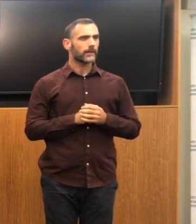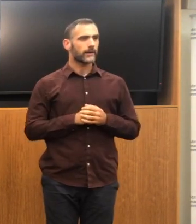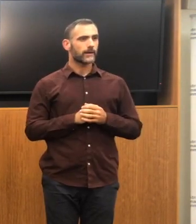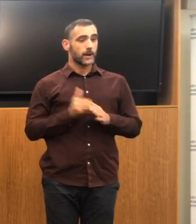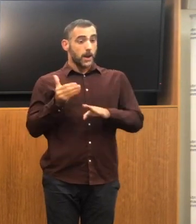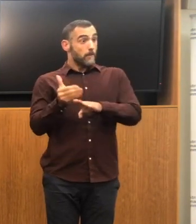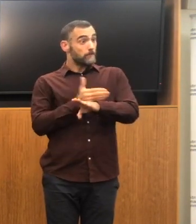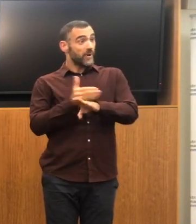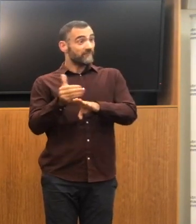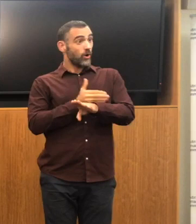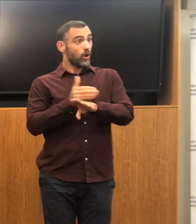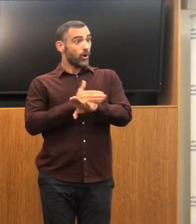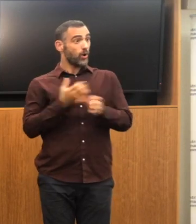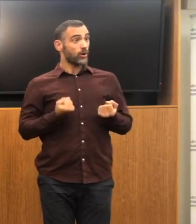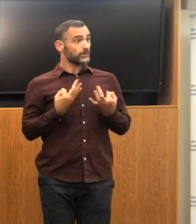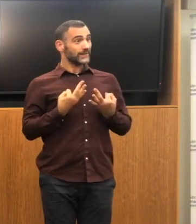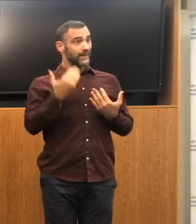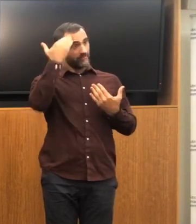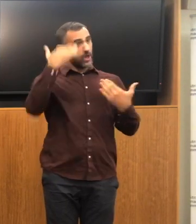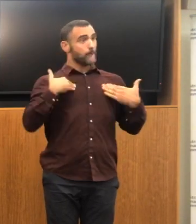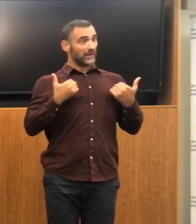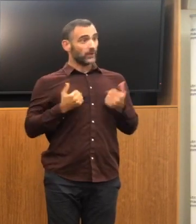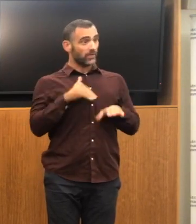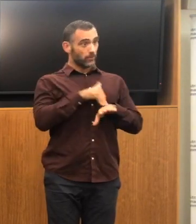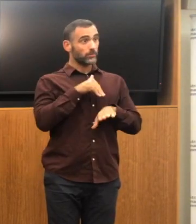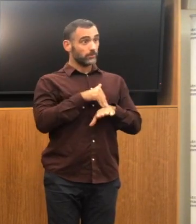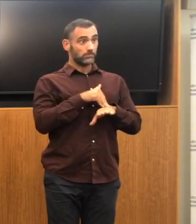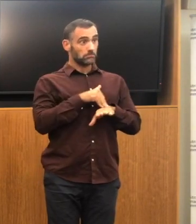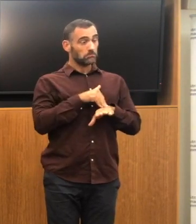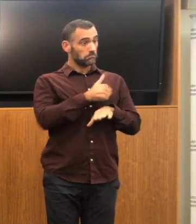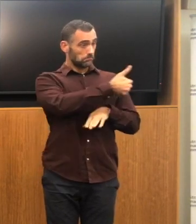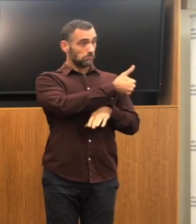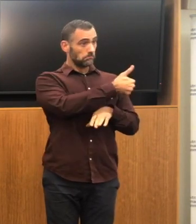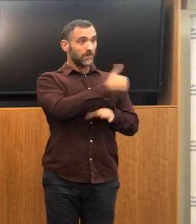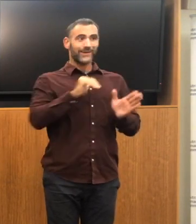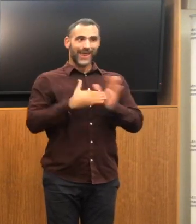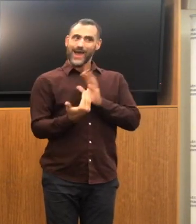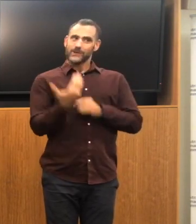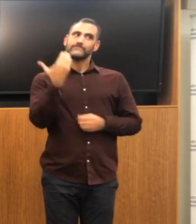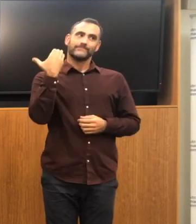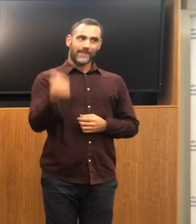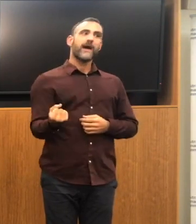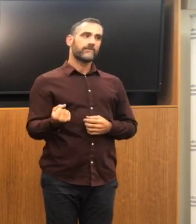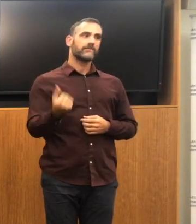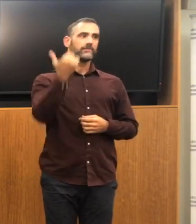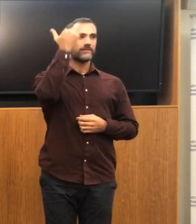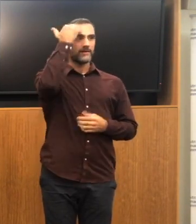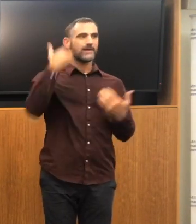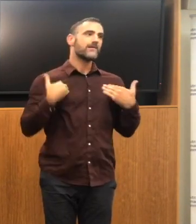they probably do now as a consequence of what they've been through there in addition to the treacherous journey